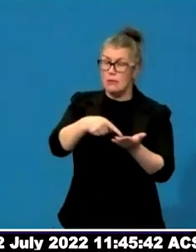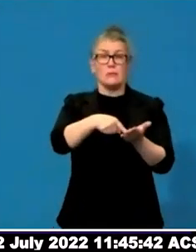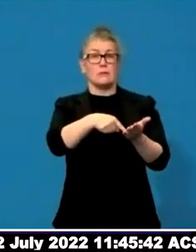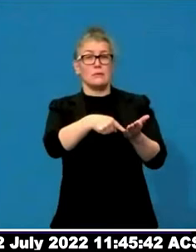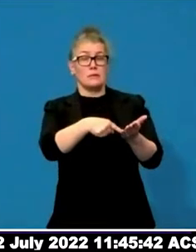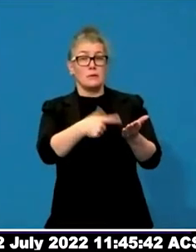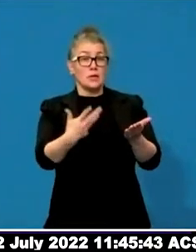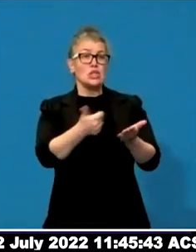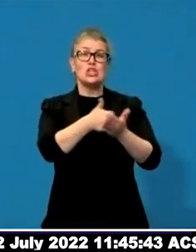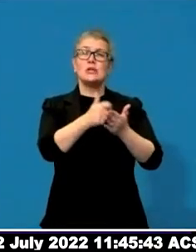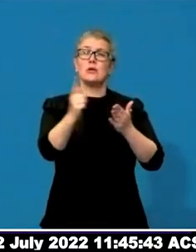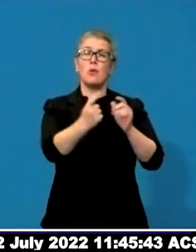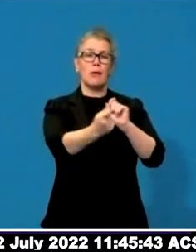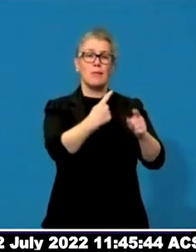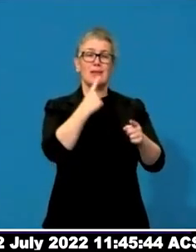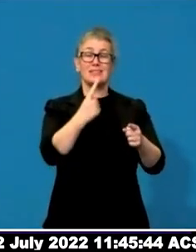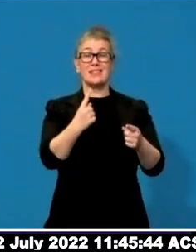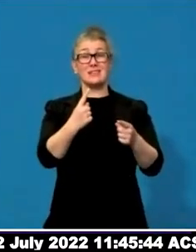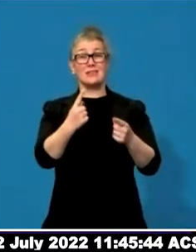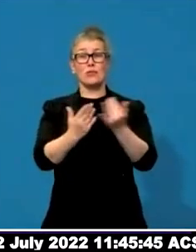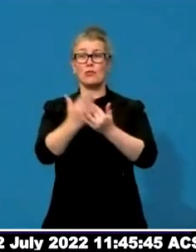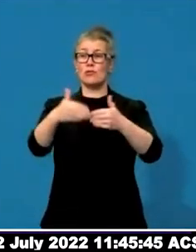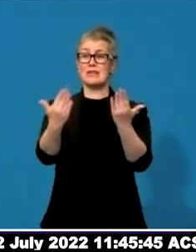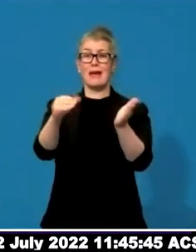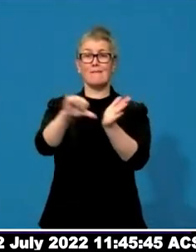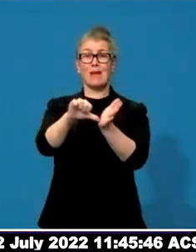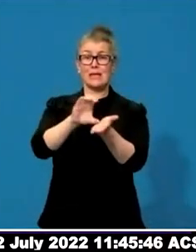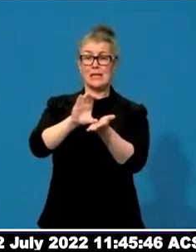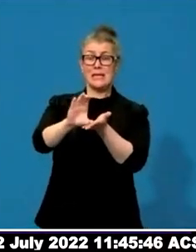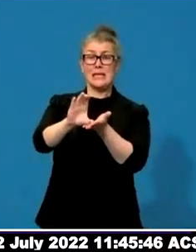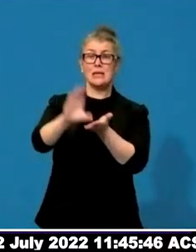"We've cut the daytime funding from two-to-one to one-to-one."